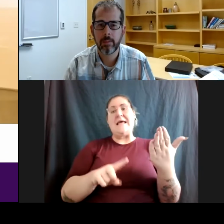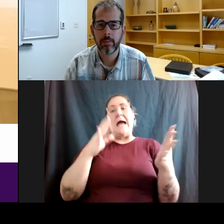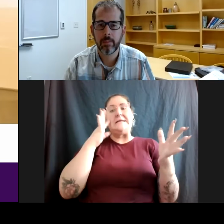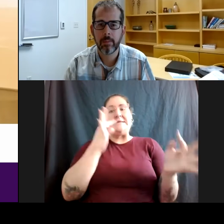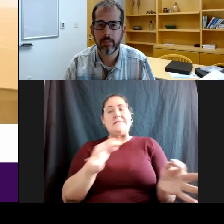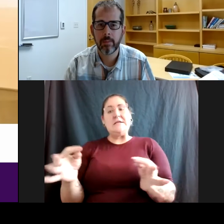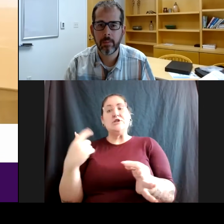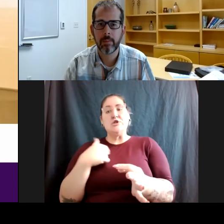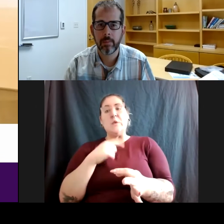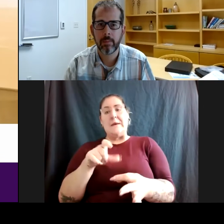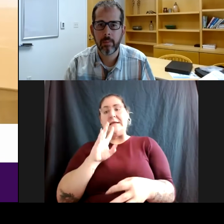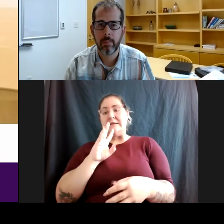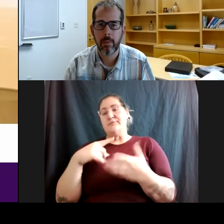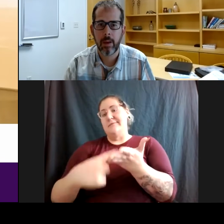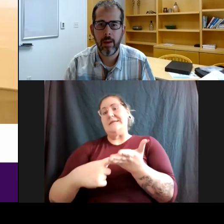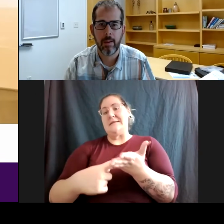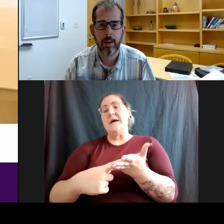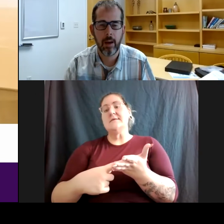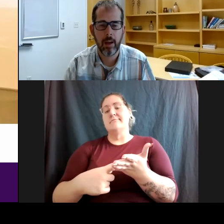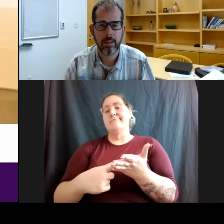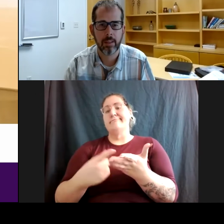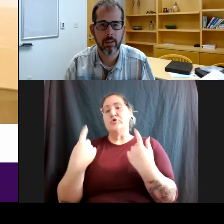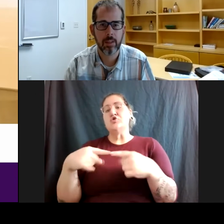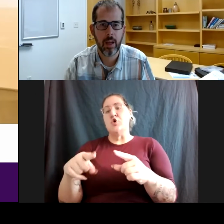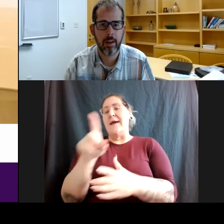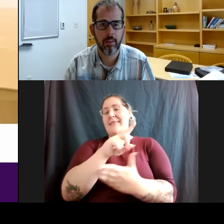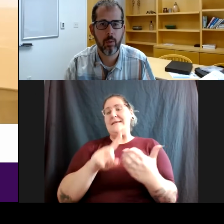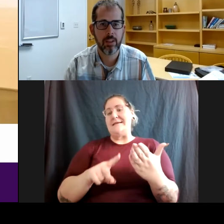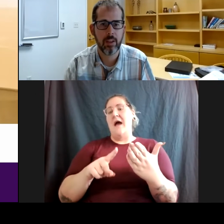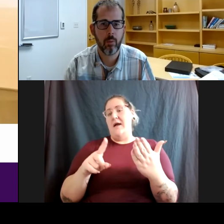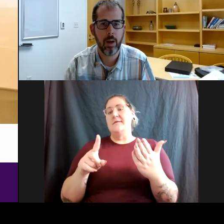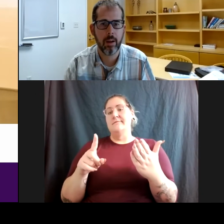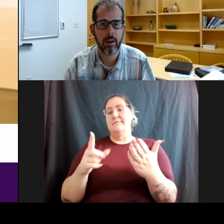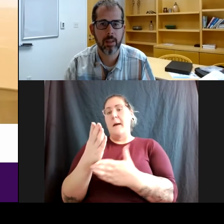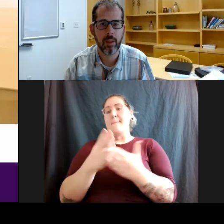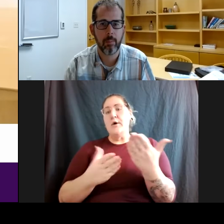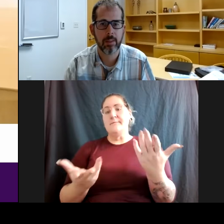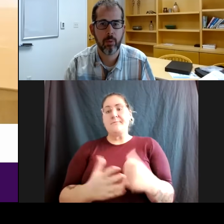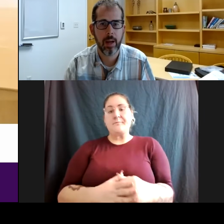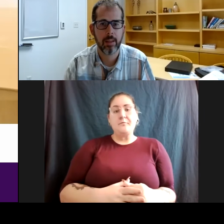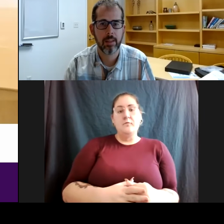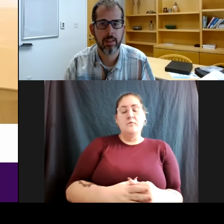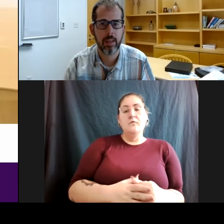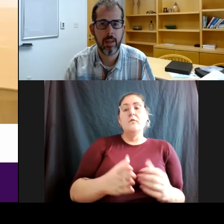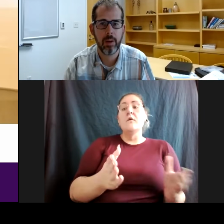Jonathan: Okay, excellent, another question, what are some of the best practices to keep